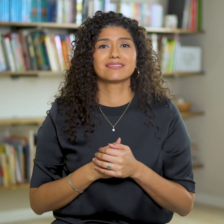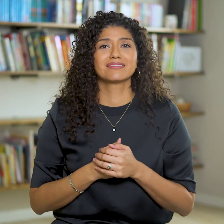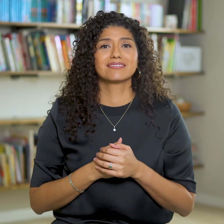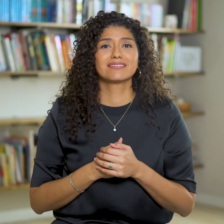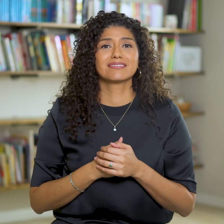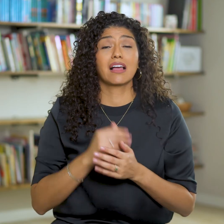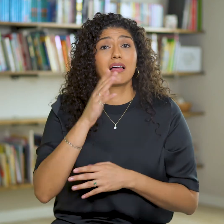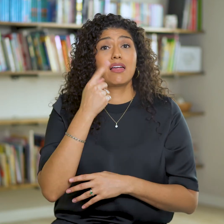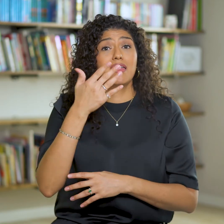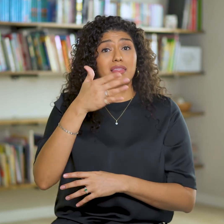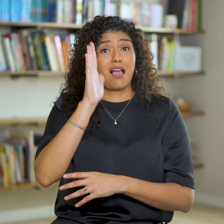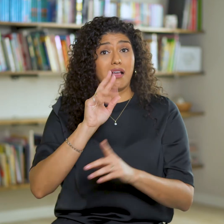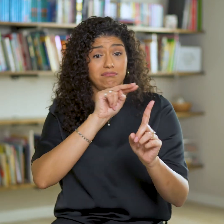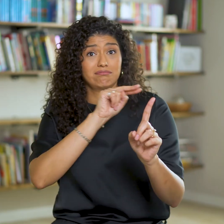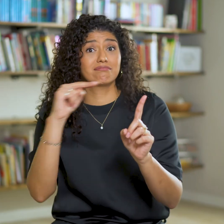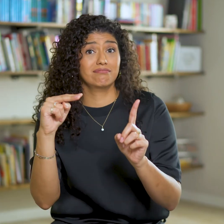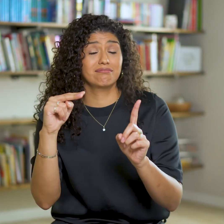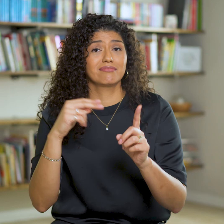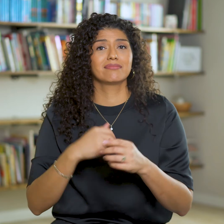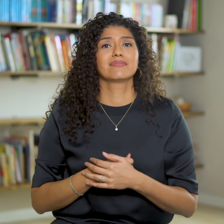The God Shot: